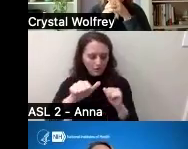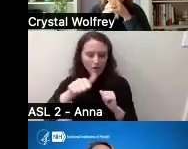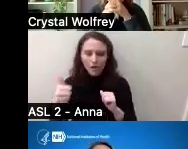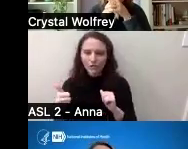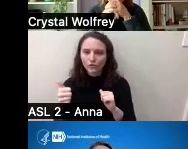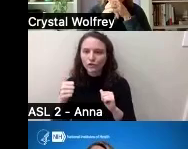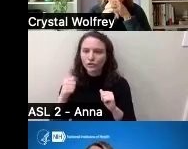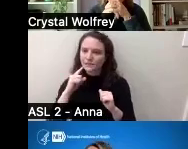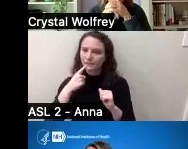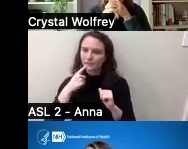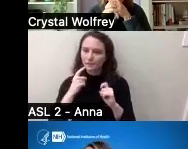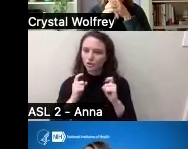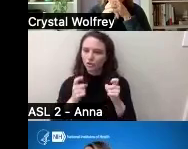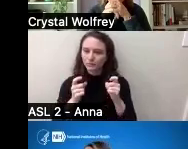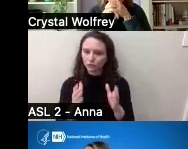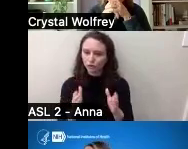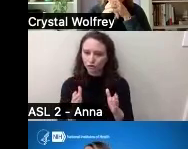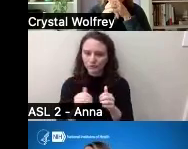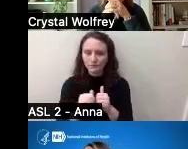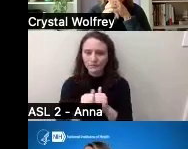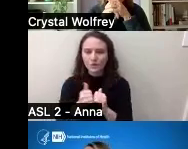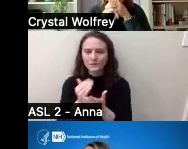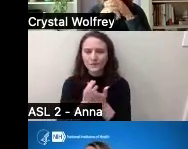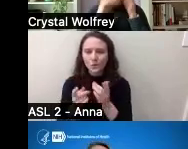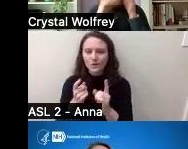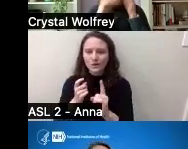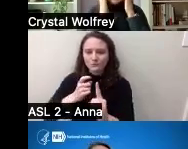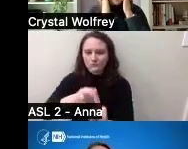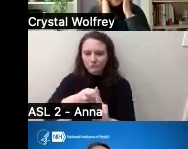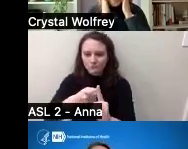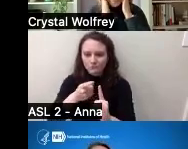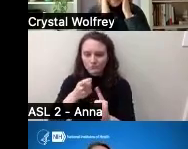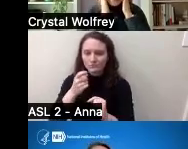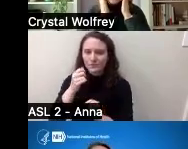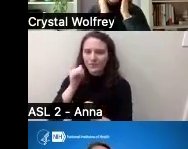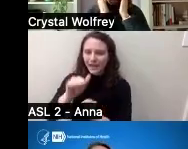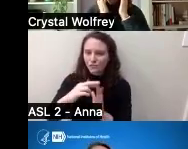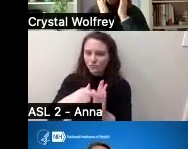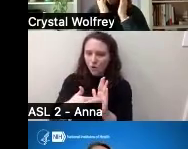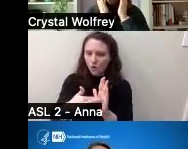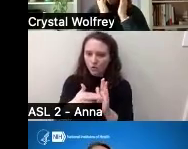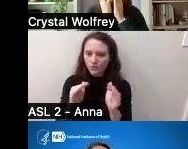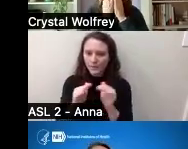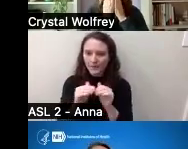how someone might be designated that versus some of the other designations?